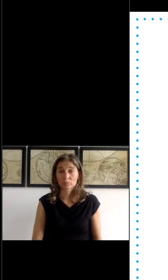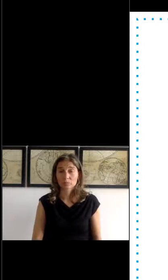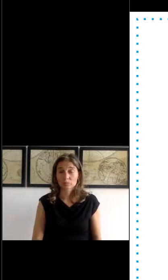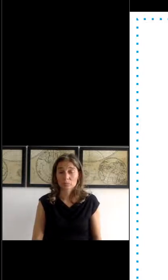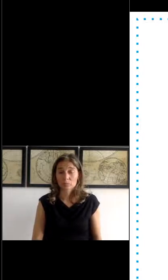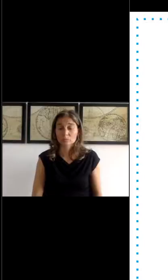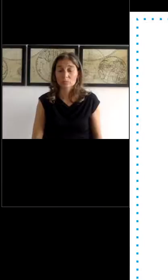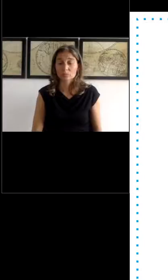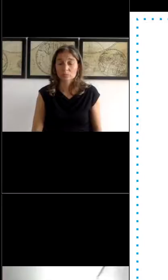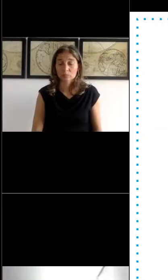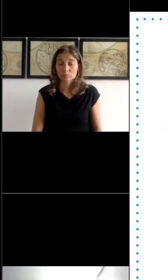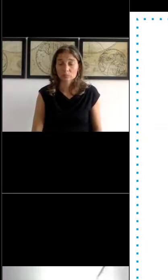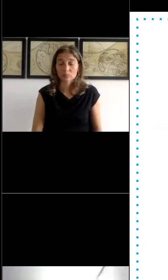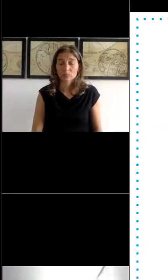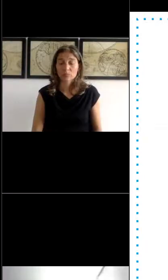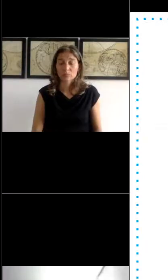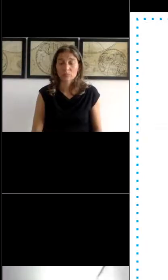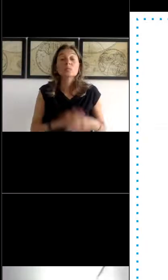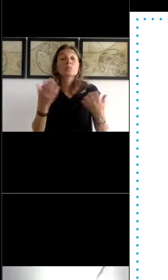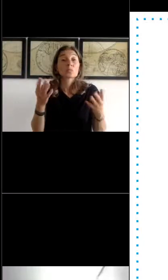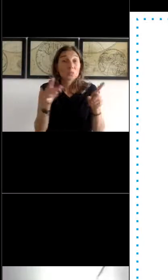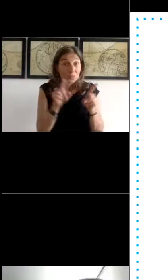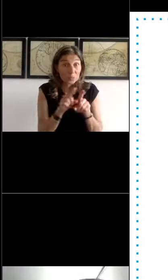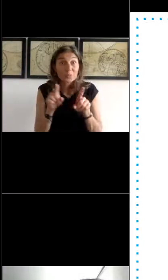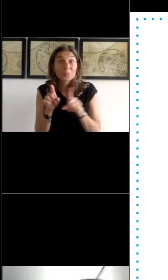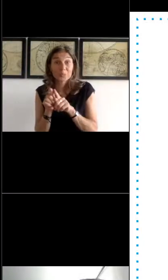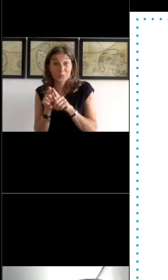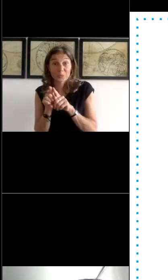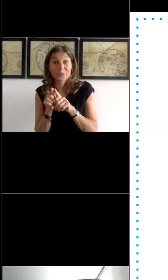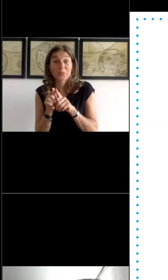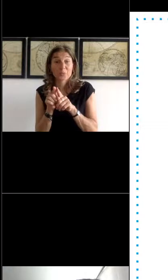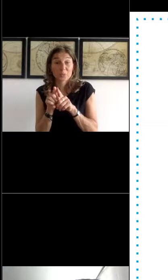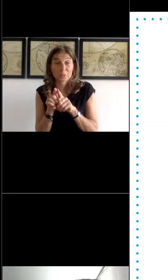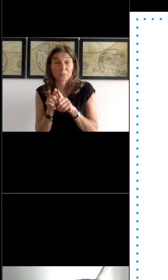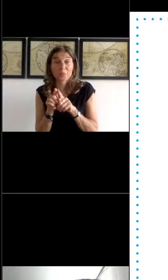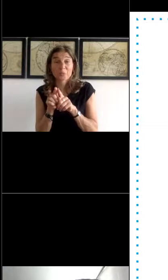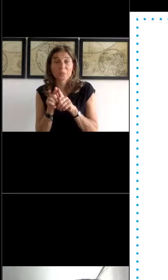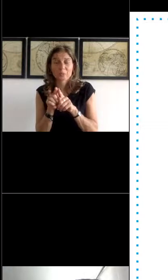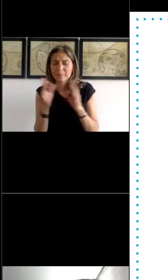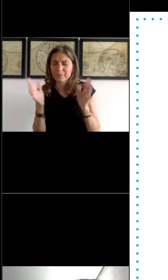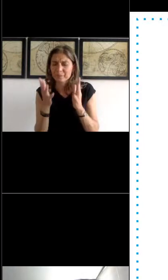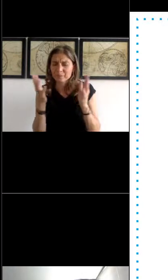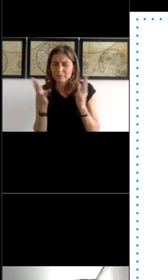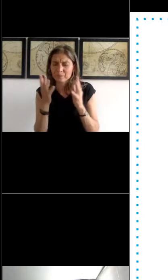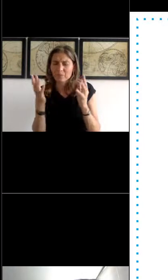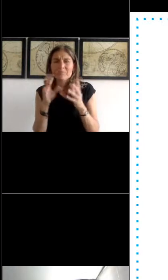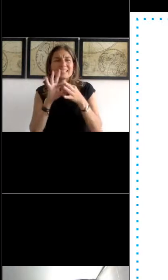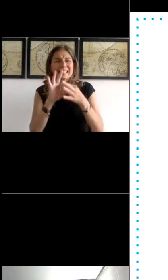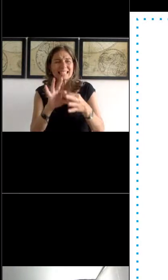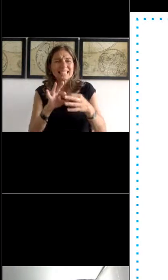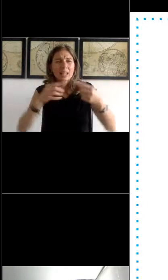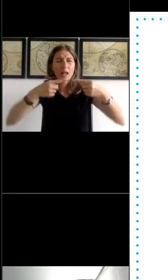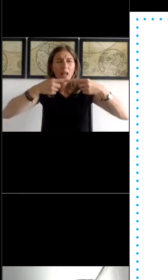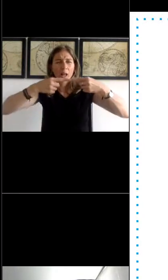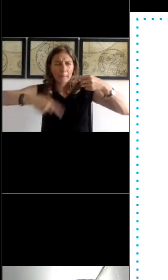They wanted to adapt themselves. I also went to scouting. I'm doing it myself.